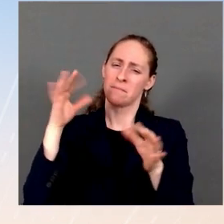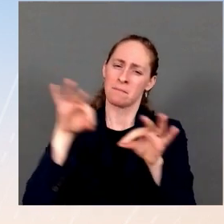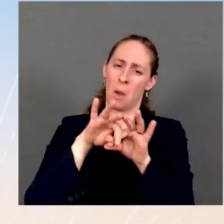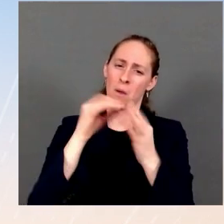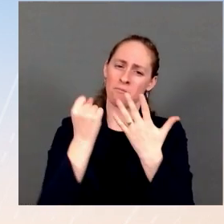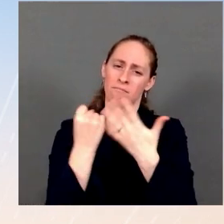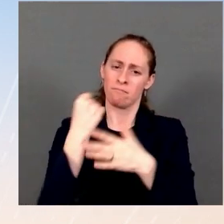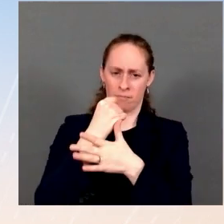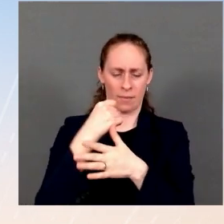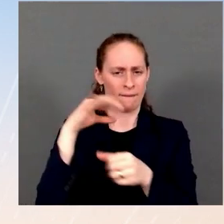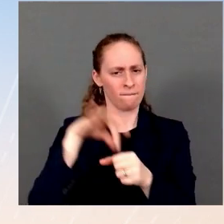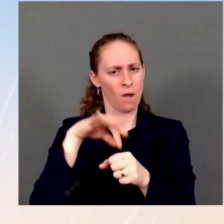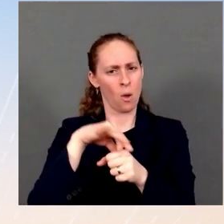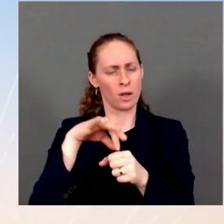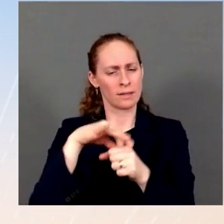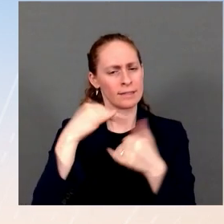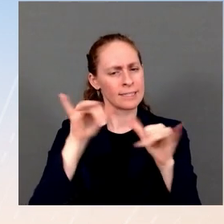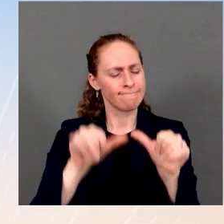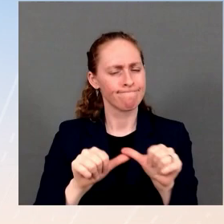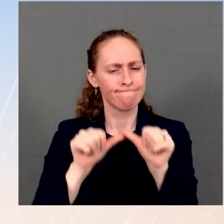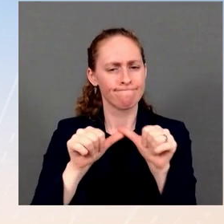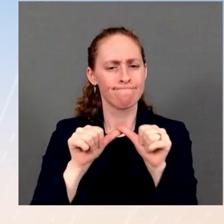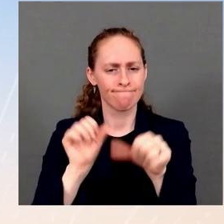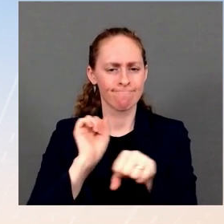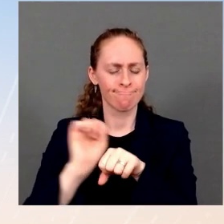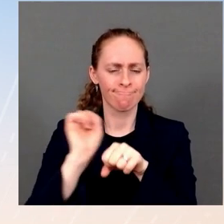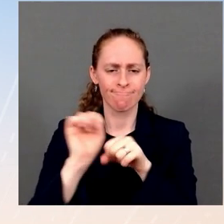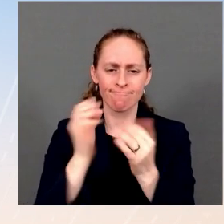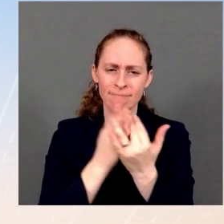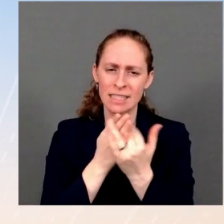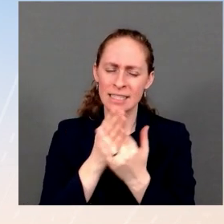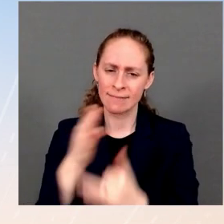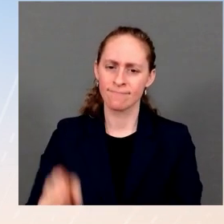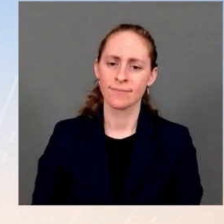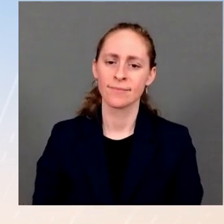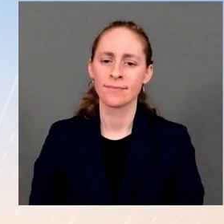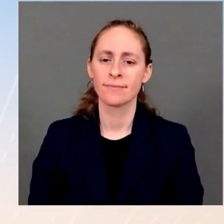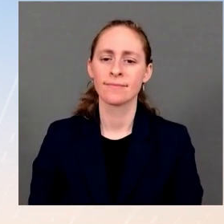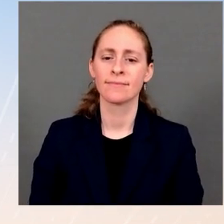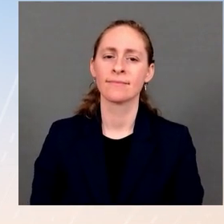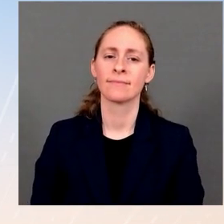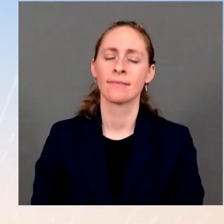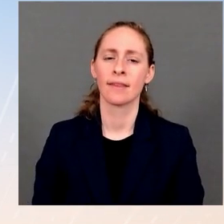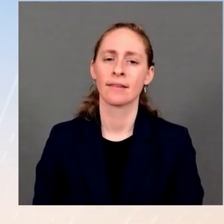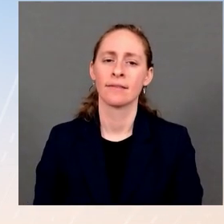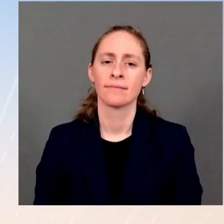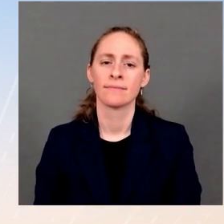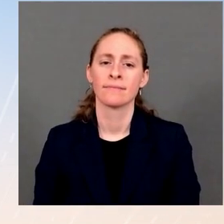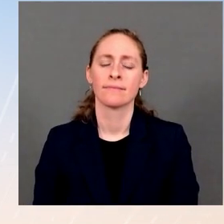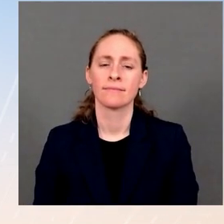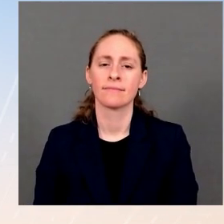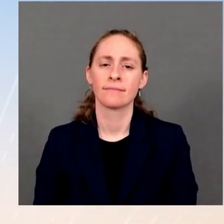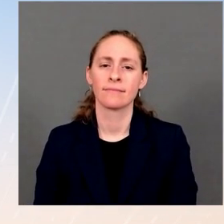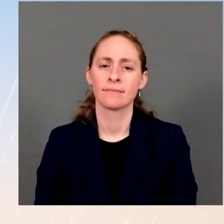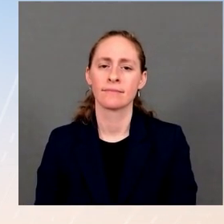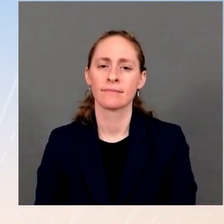Earlier this week, the White House described talks between the President and Senator Manchin as constructive and productive. But sources on the Hill say that these talks have actually